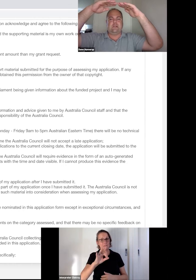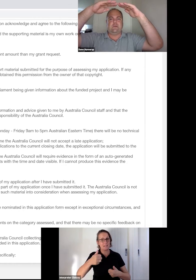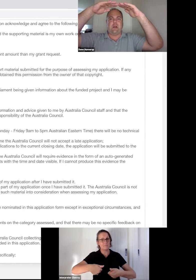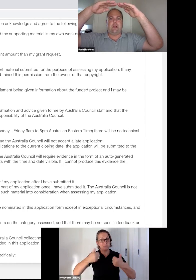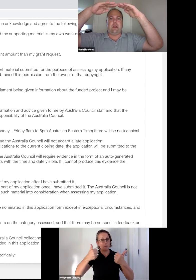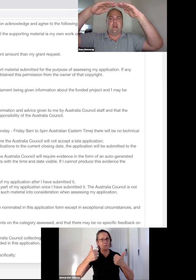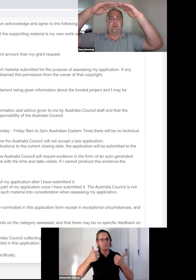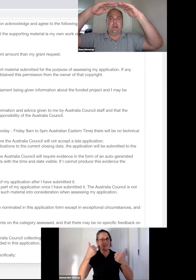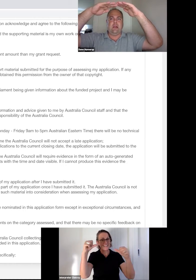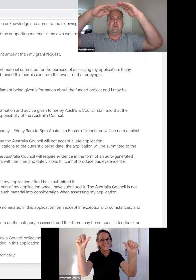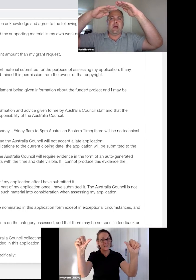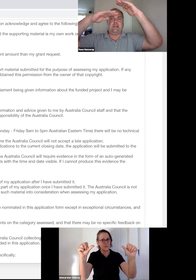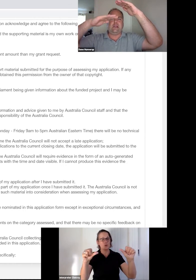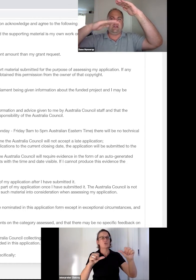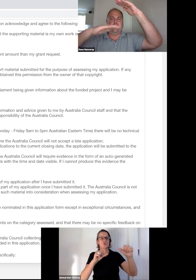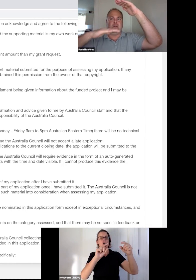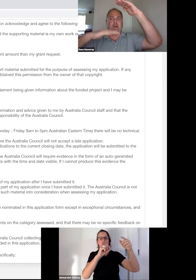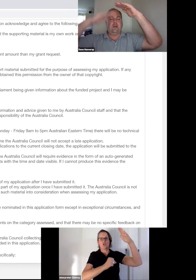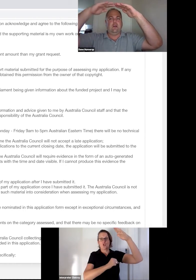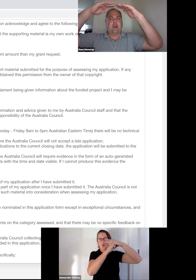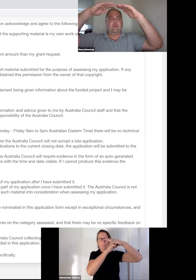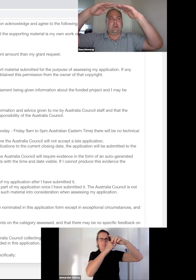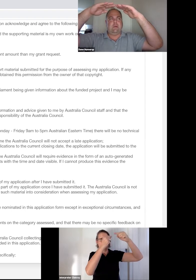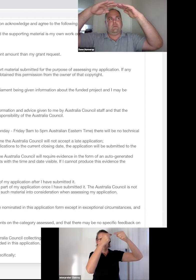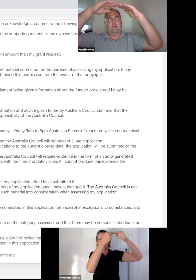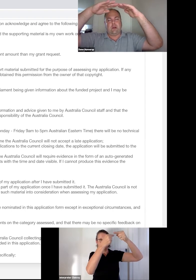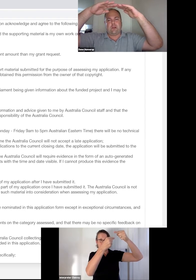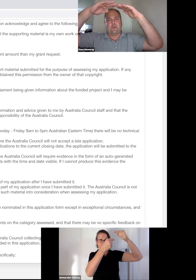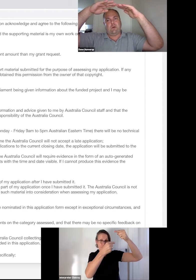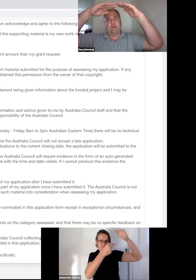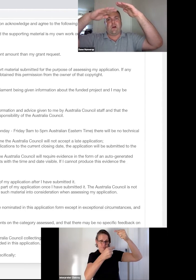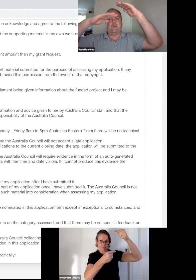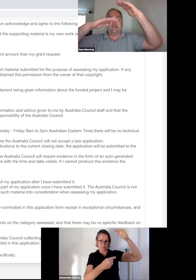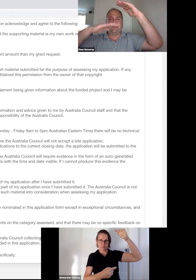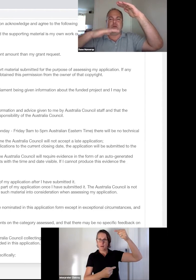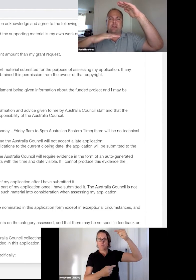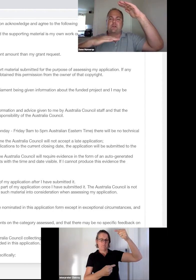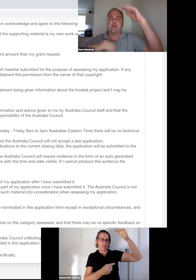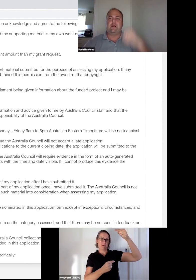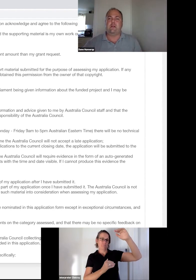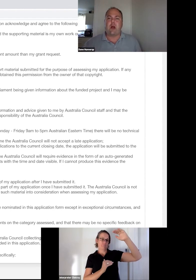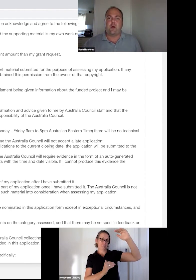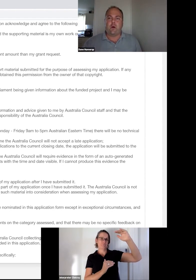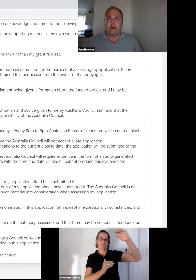are very carefully paying attention to the top 25% to make sure they're in the right order.